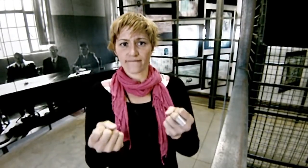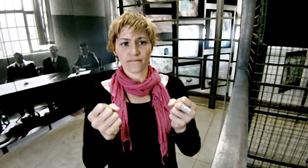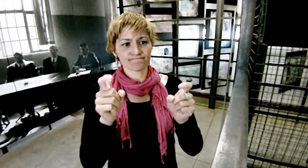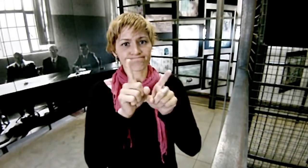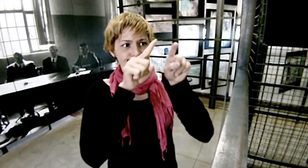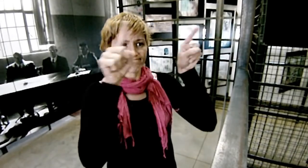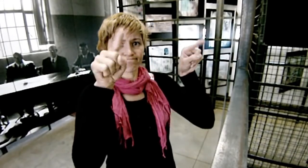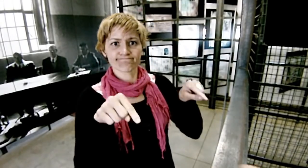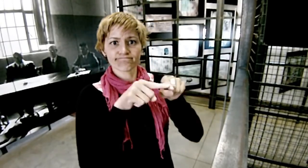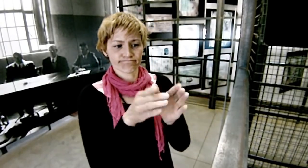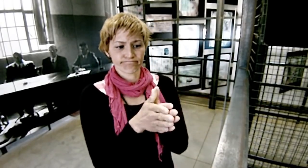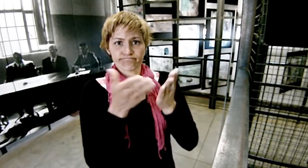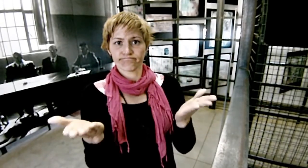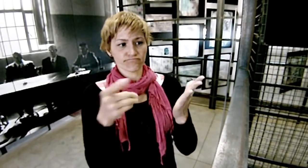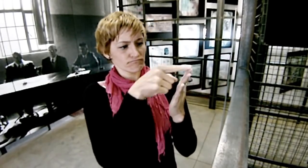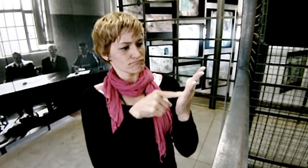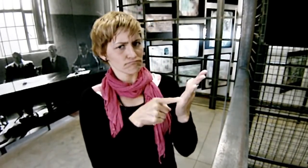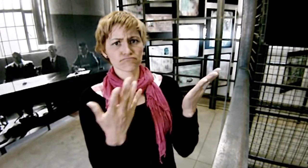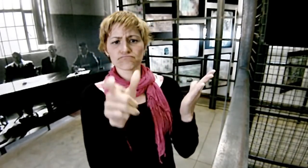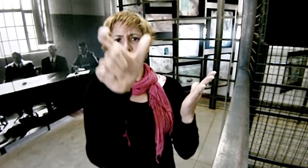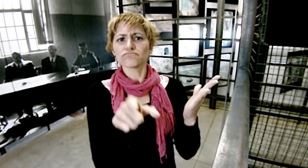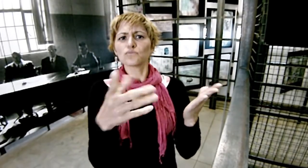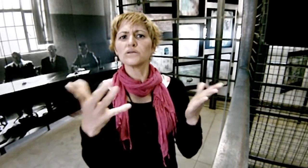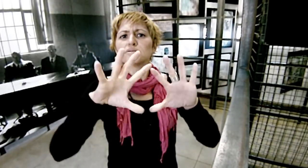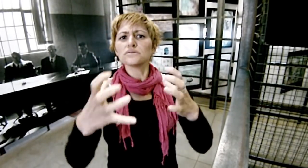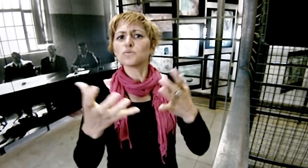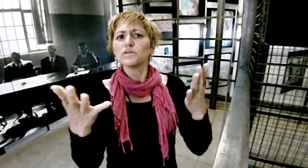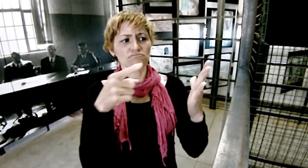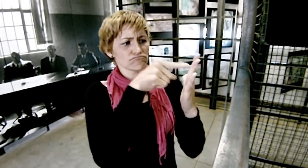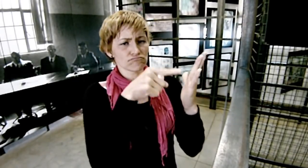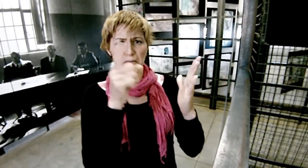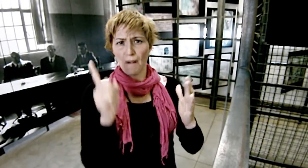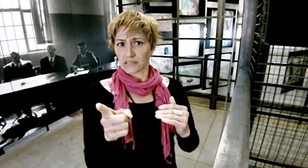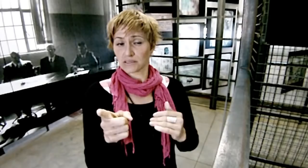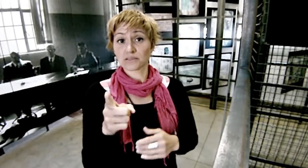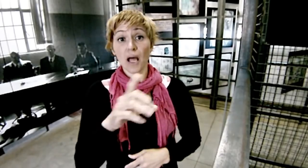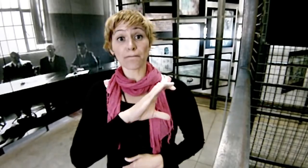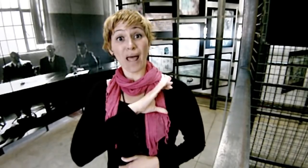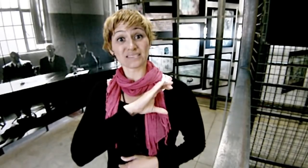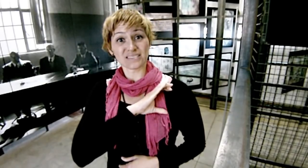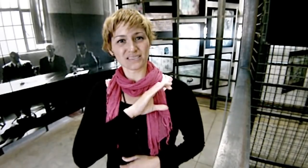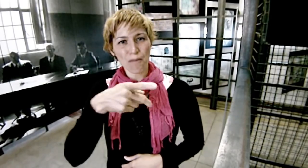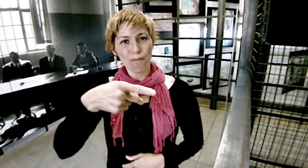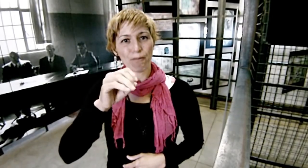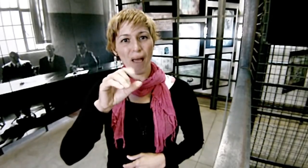must have documentation that marks what race they are categorized in.